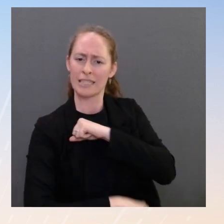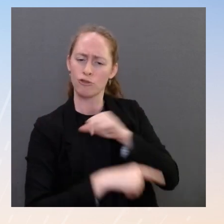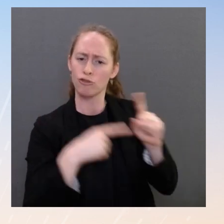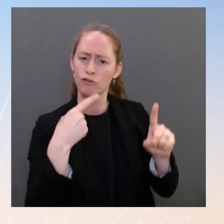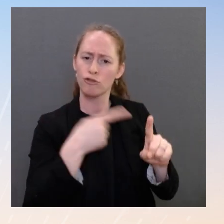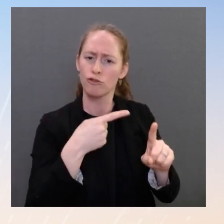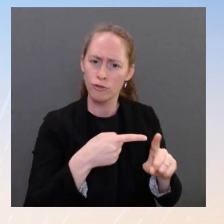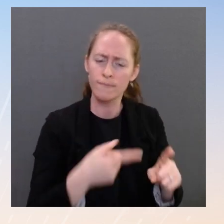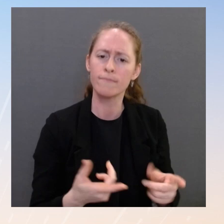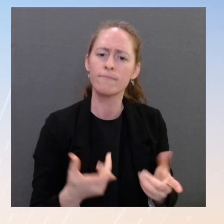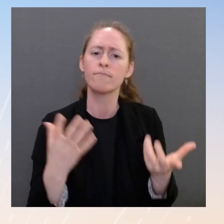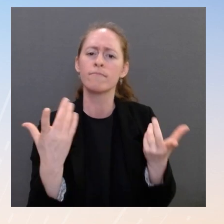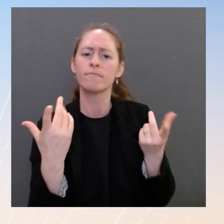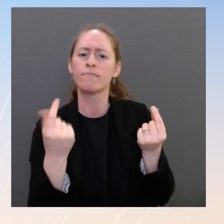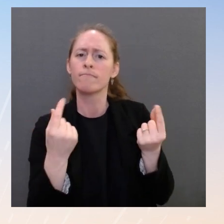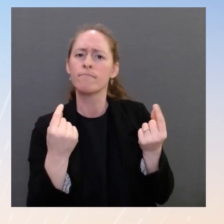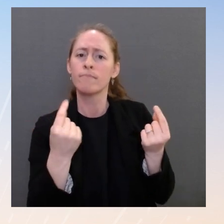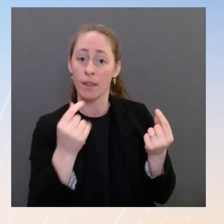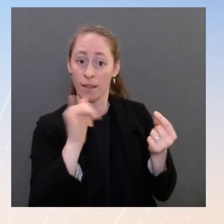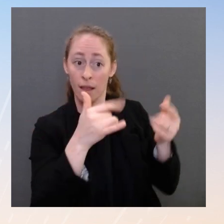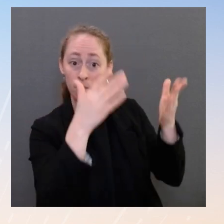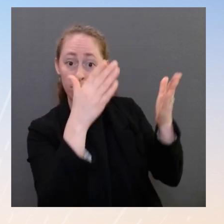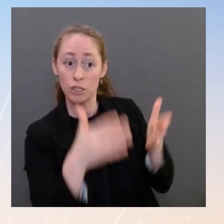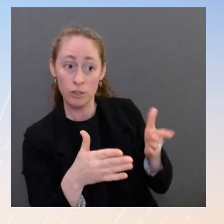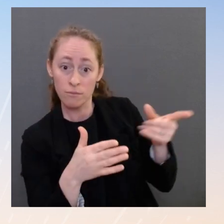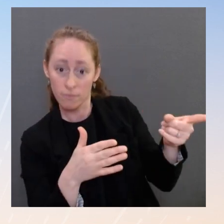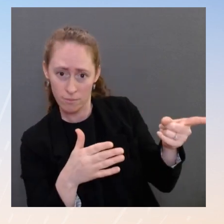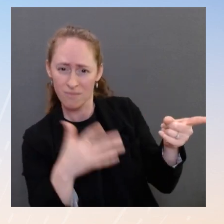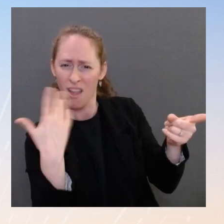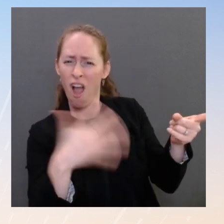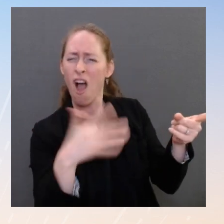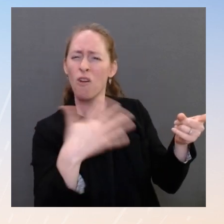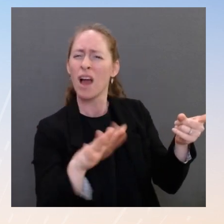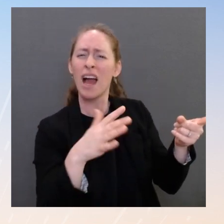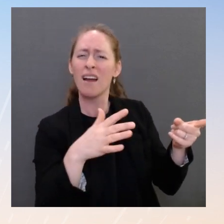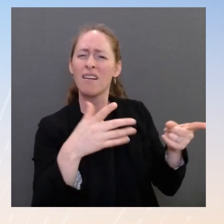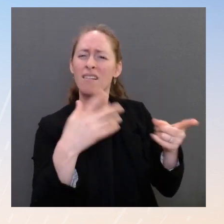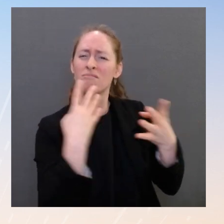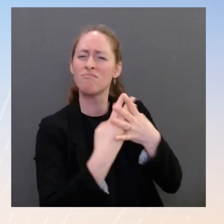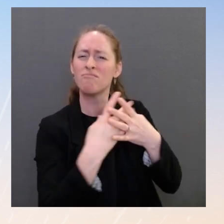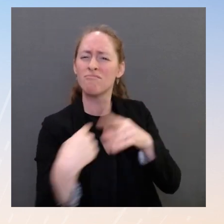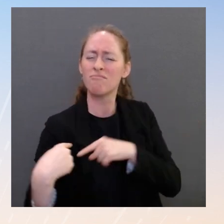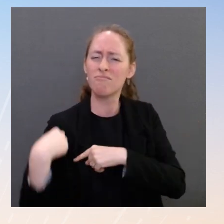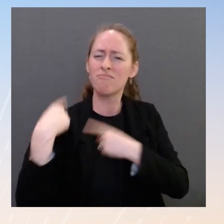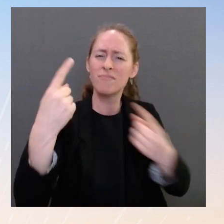had already served the majority of his prison sentence for a nonviolent drug crime. And our overriding priority here